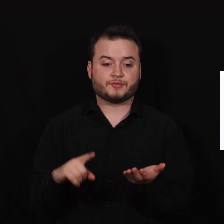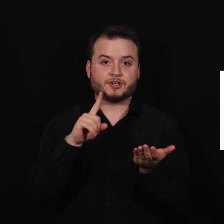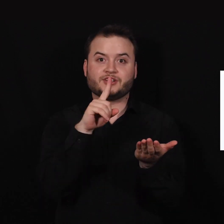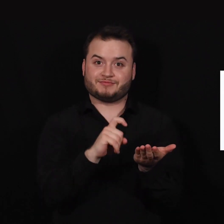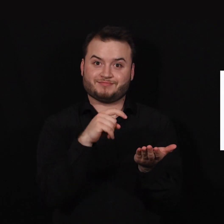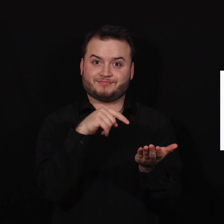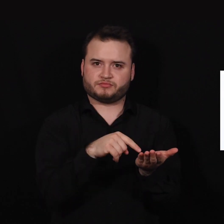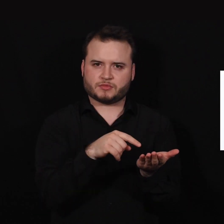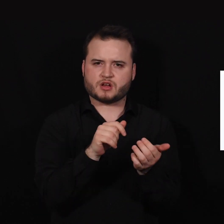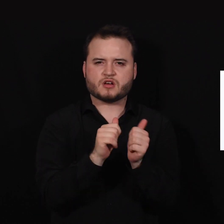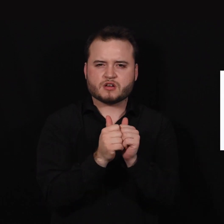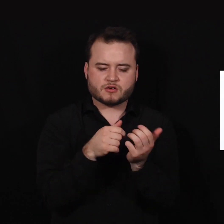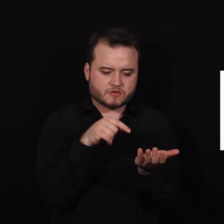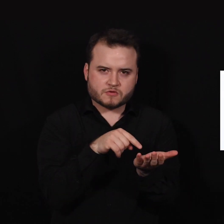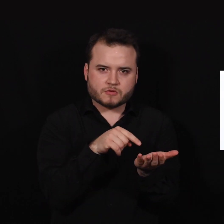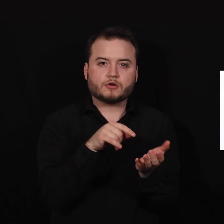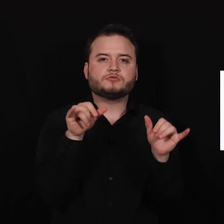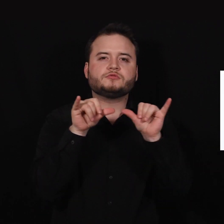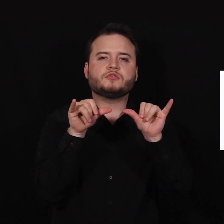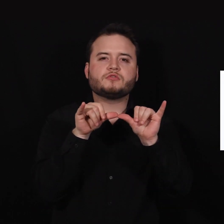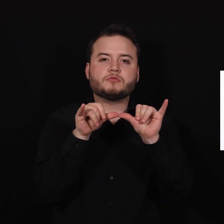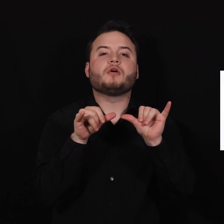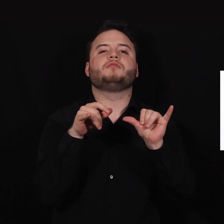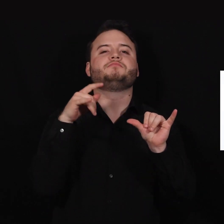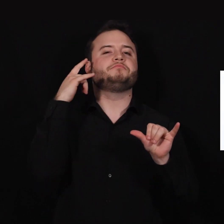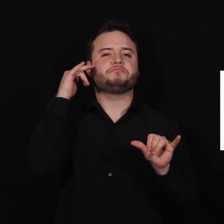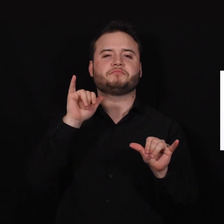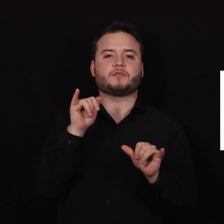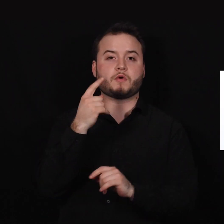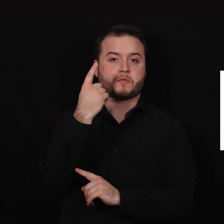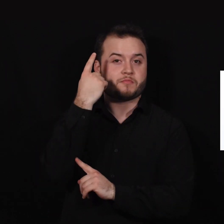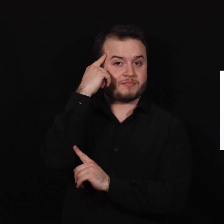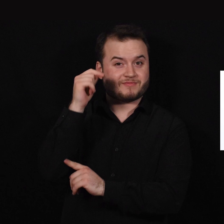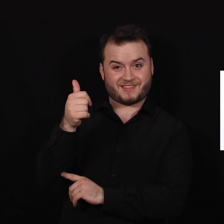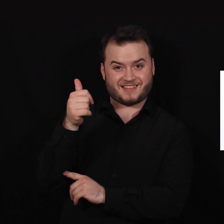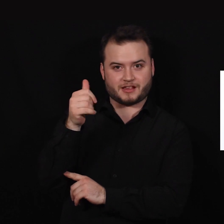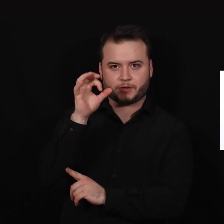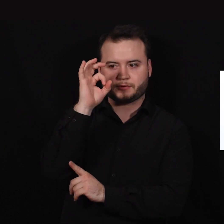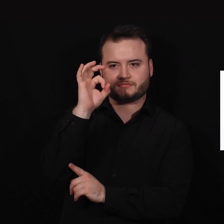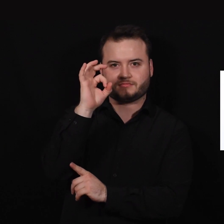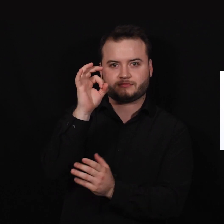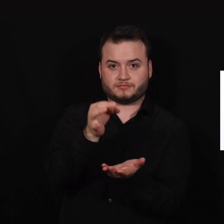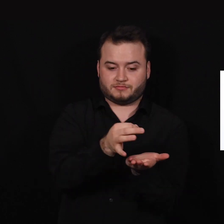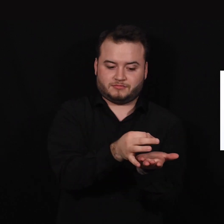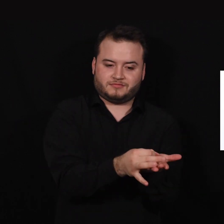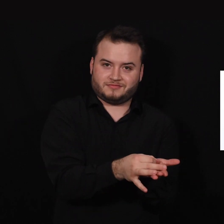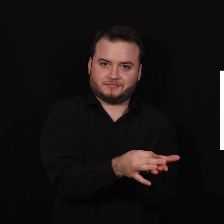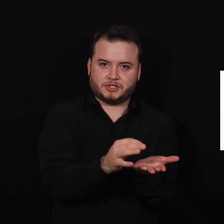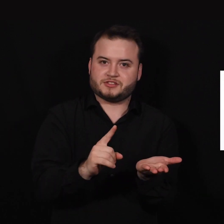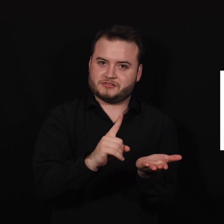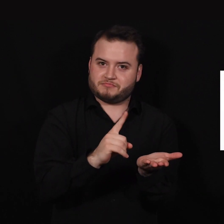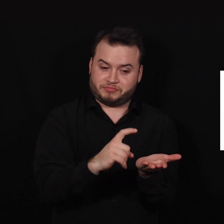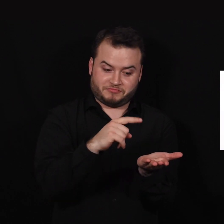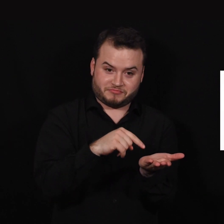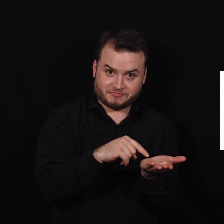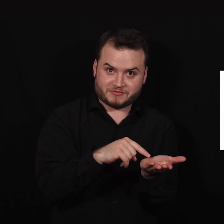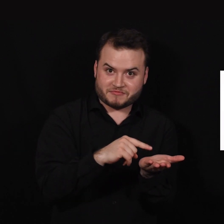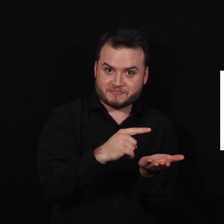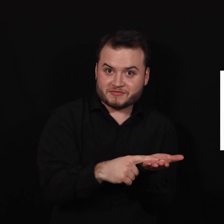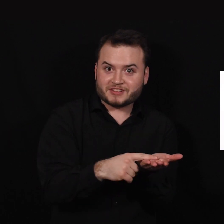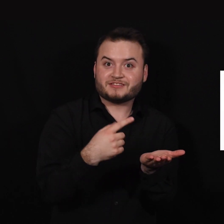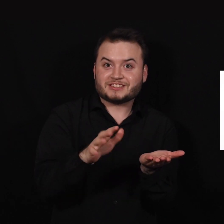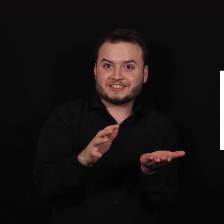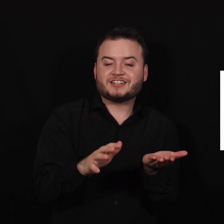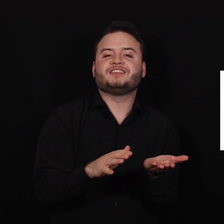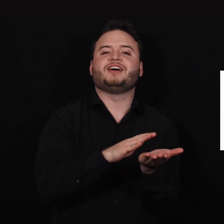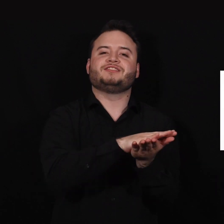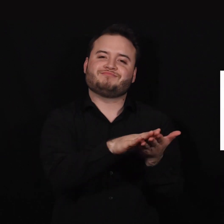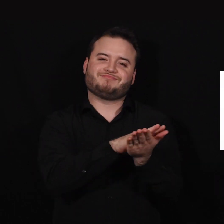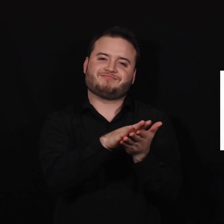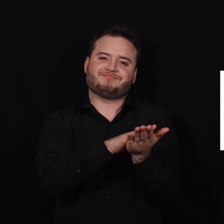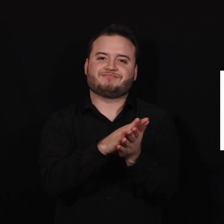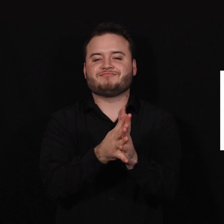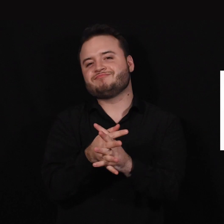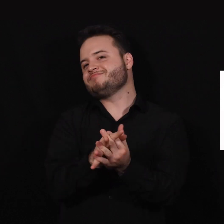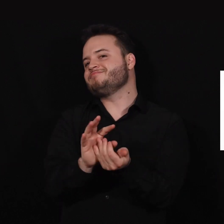3. Apply a dime-sized amount of hand sanitizer to the palm of one hand.